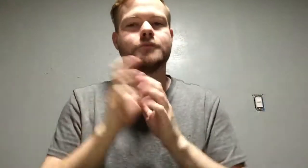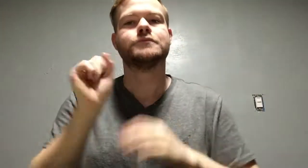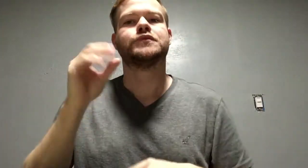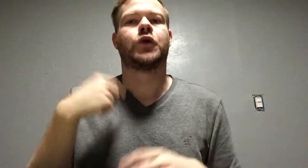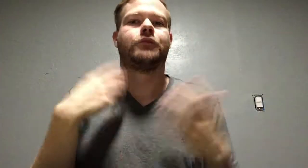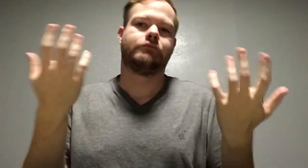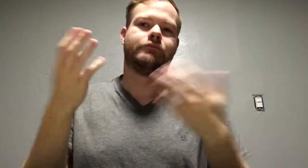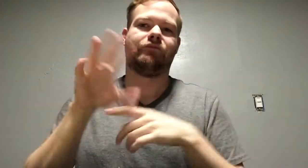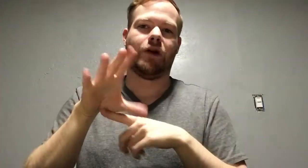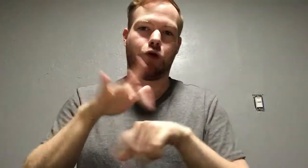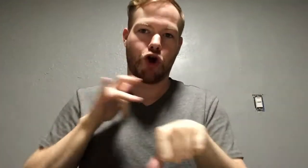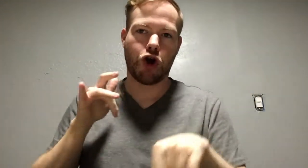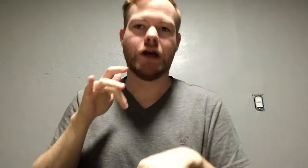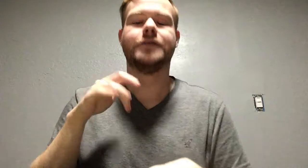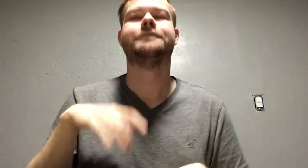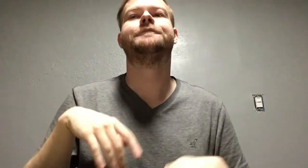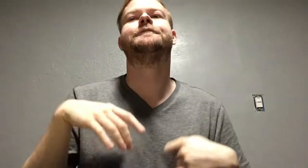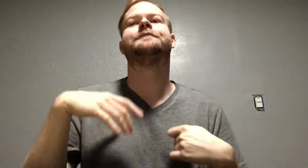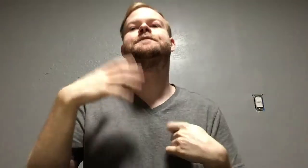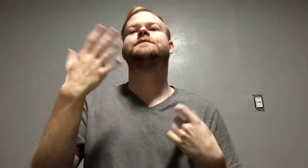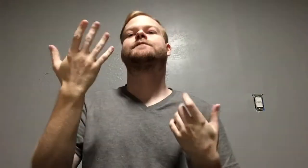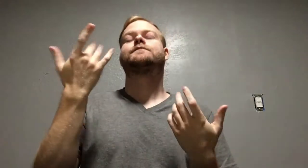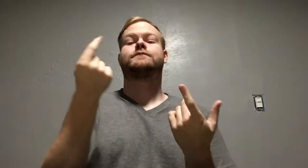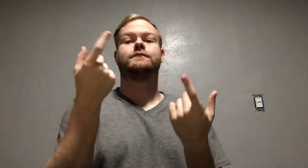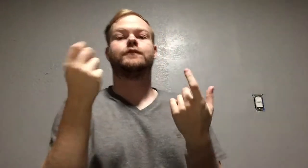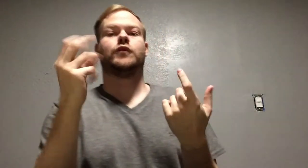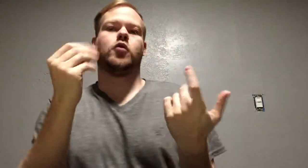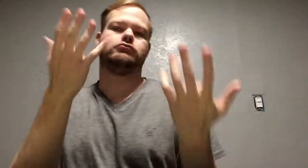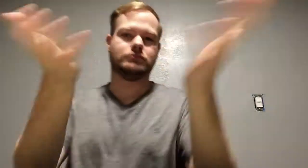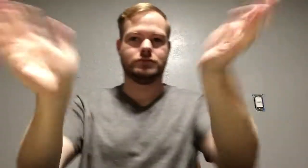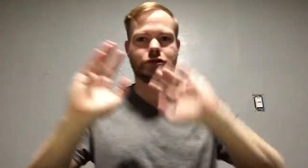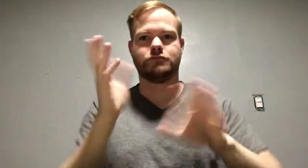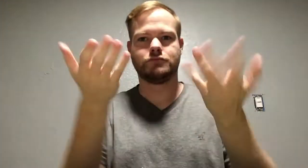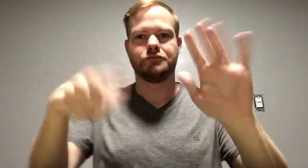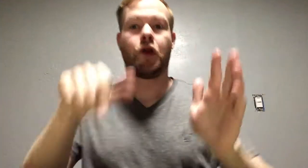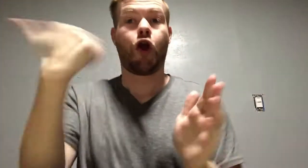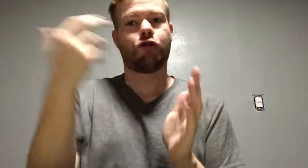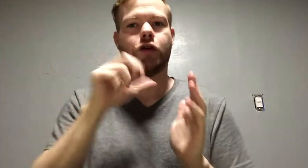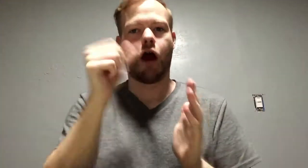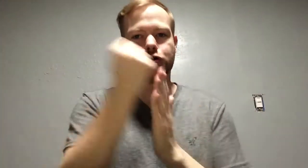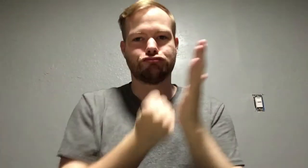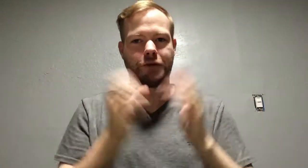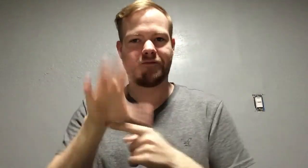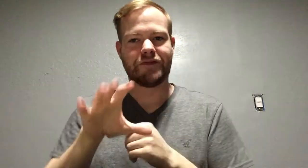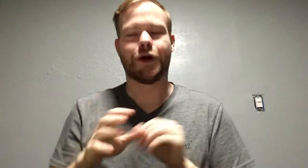So I'm filming early. So. Another unscripted video.